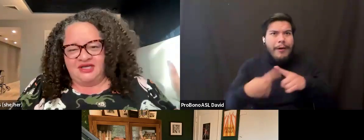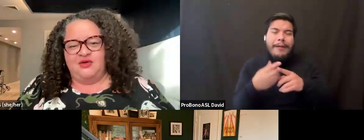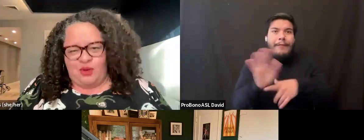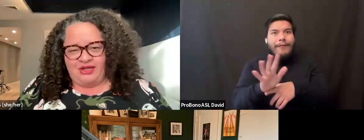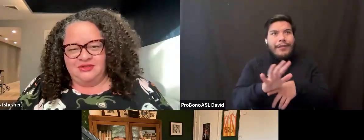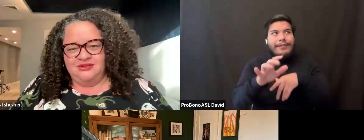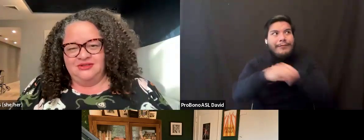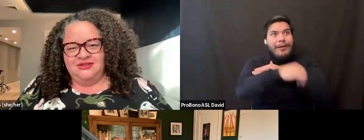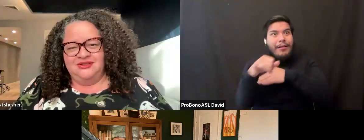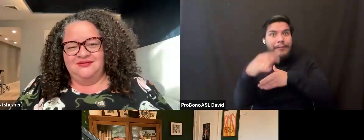Whale.